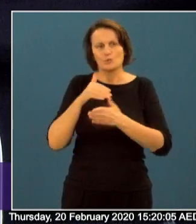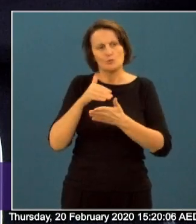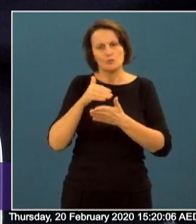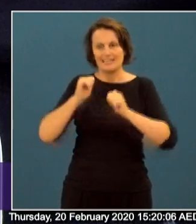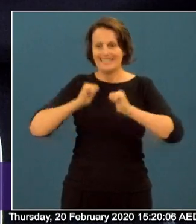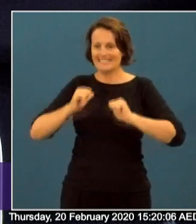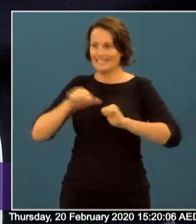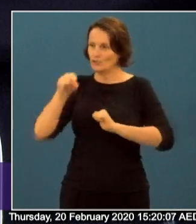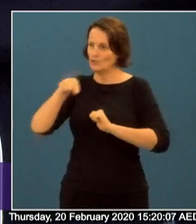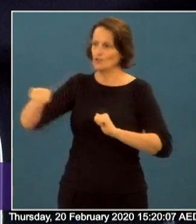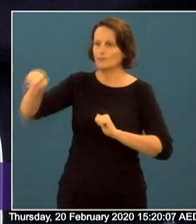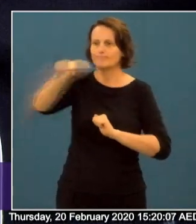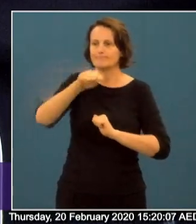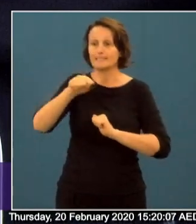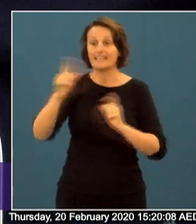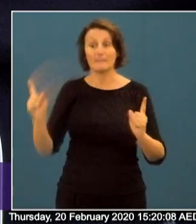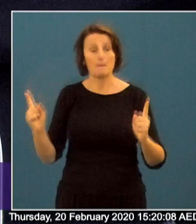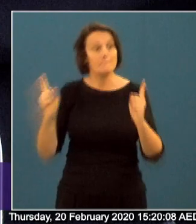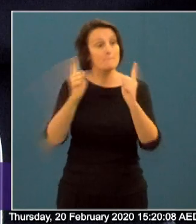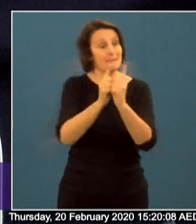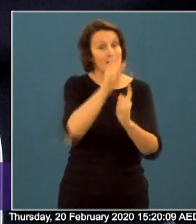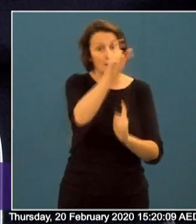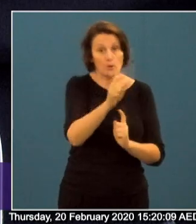people with intellectual disability understand what's happening to them.